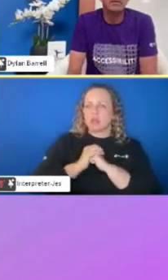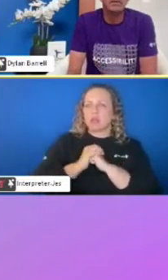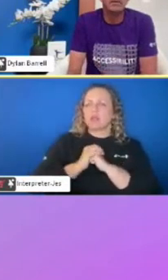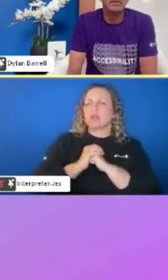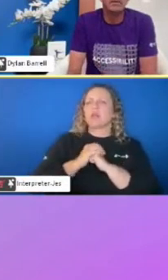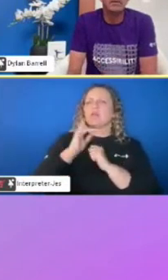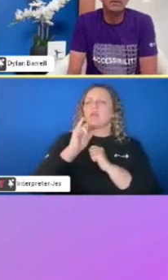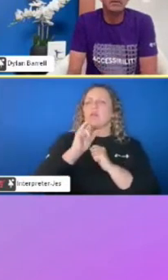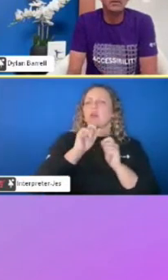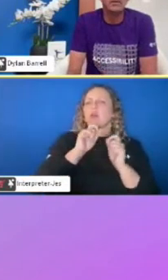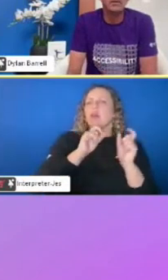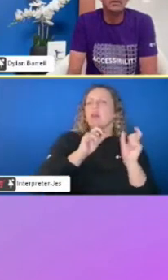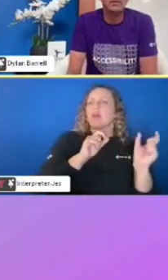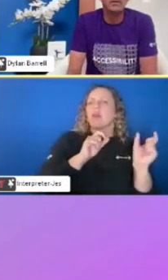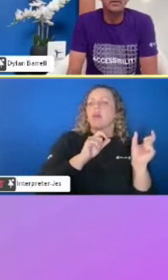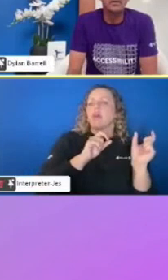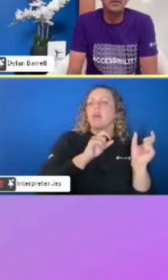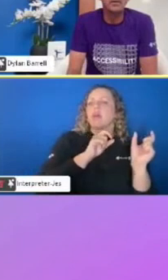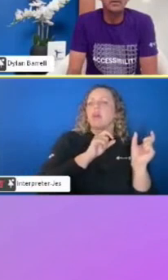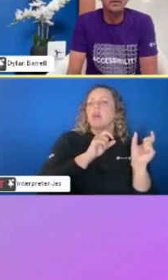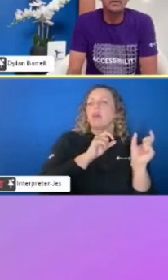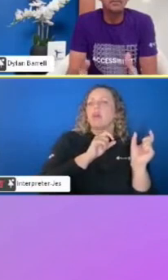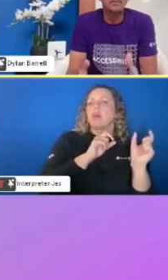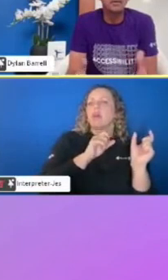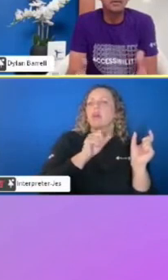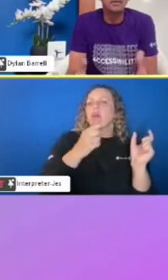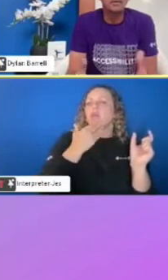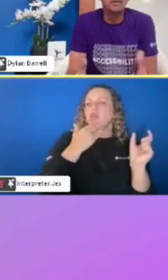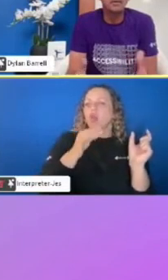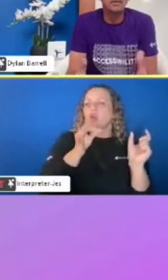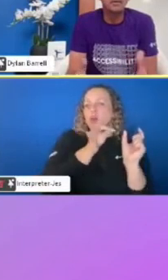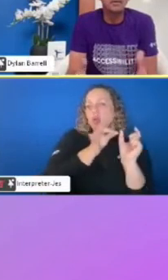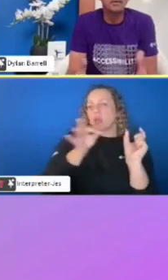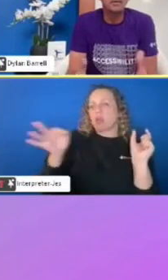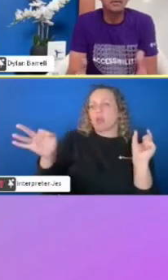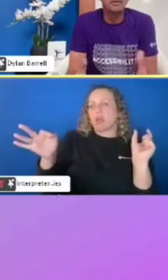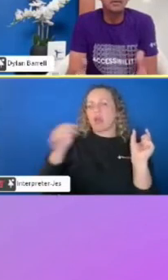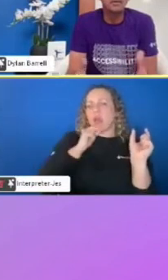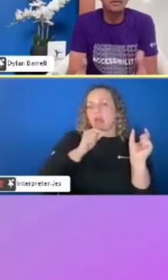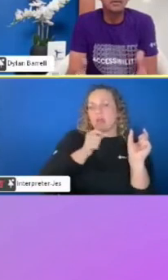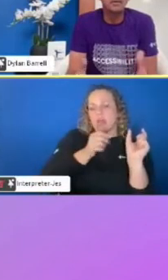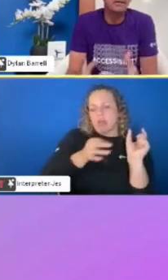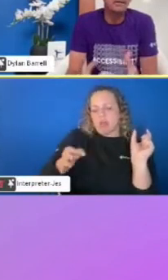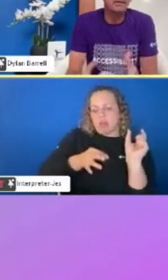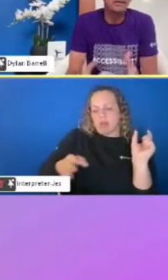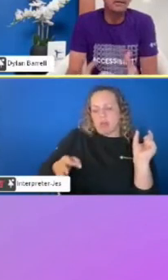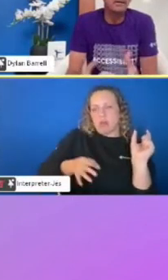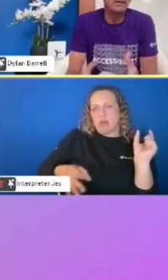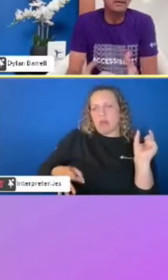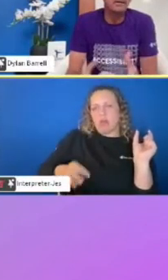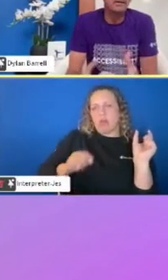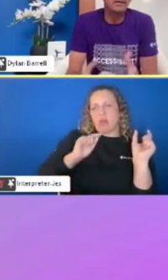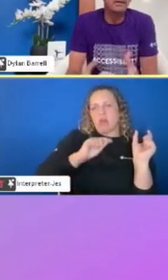And you'll set any code with a squeaky line beneath it. And there's a component button